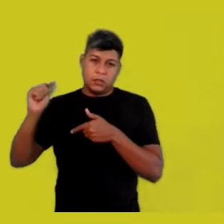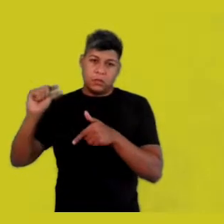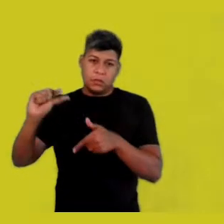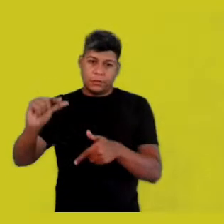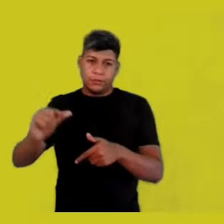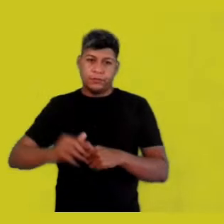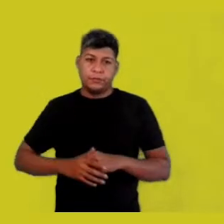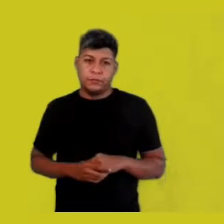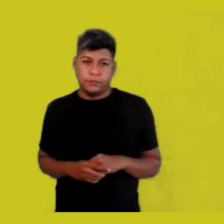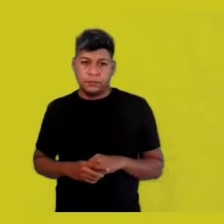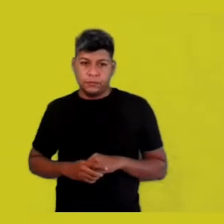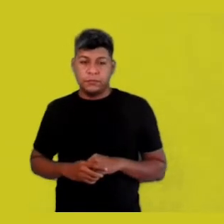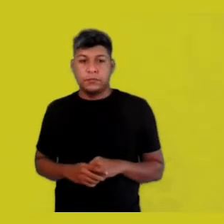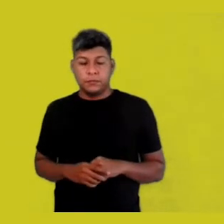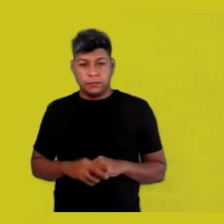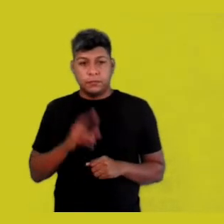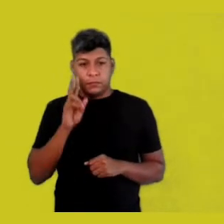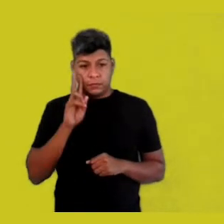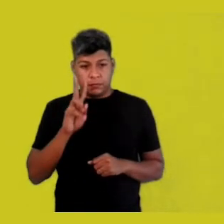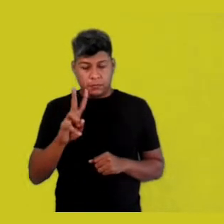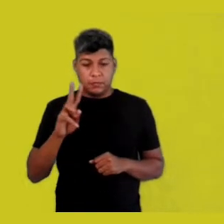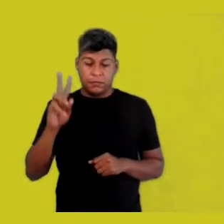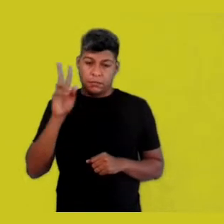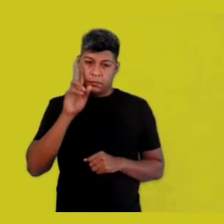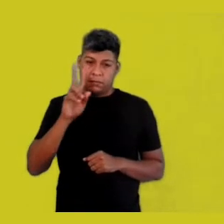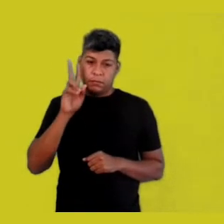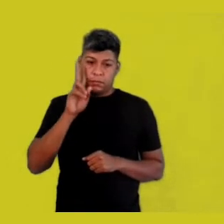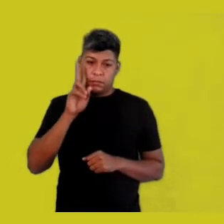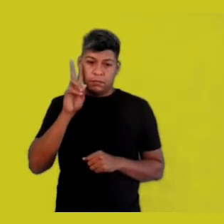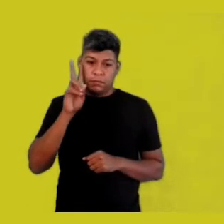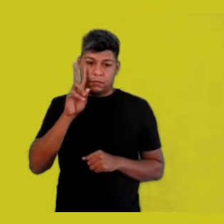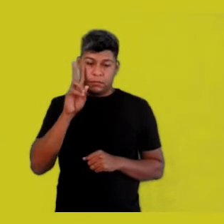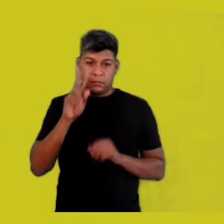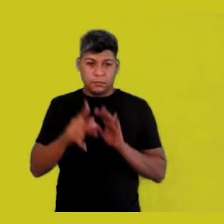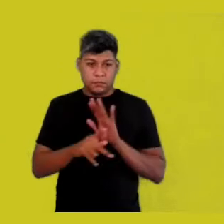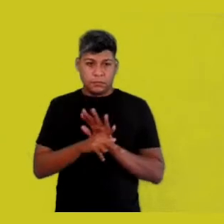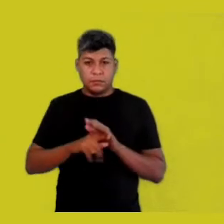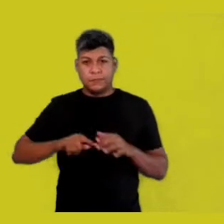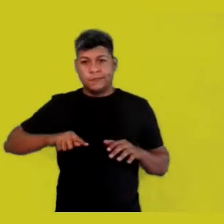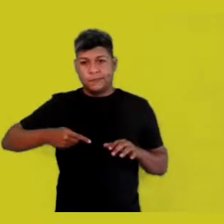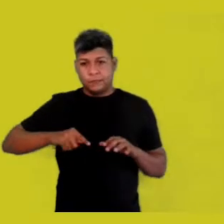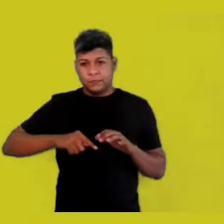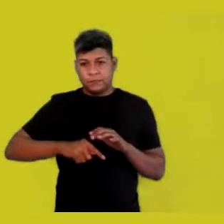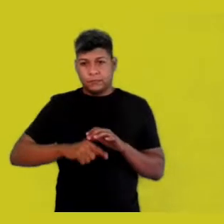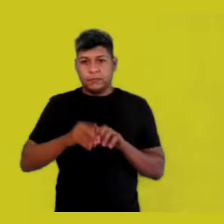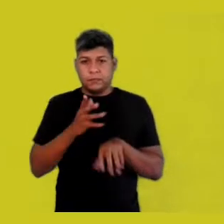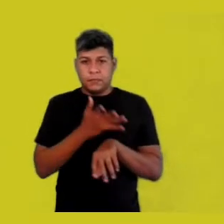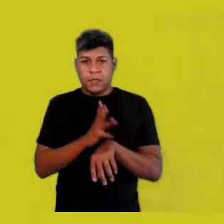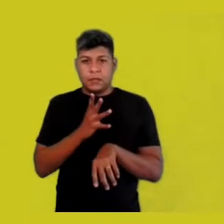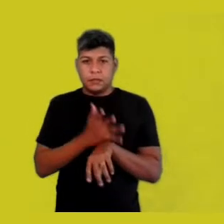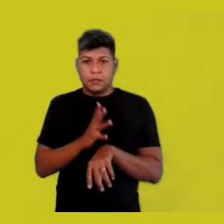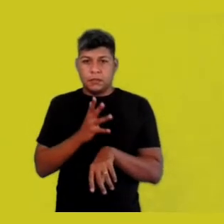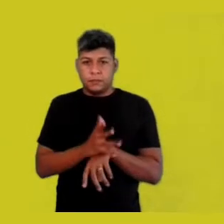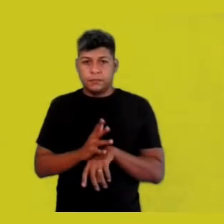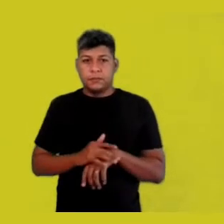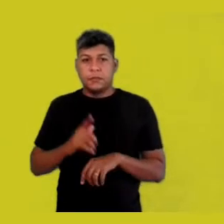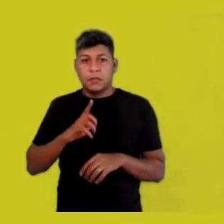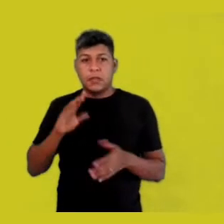having in sight that our coloniality memories are deep in our practices? And then there’s the last part: